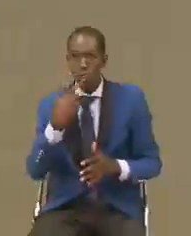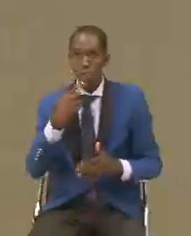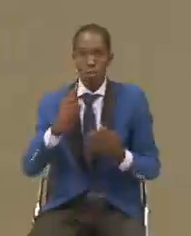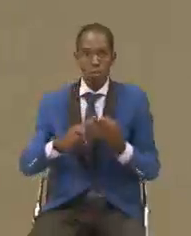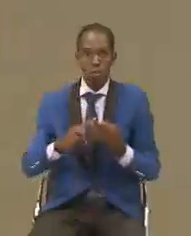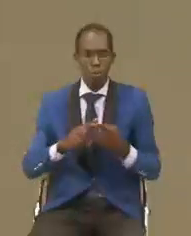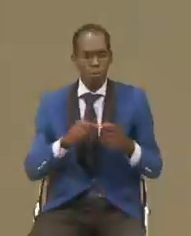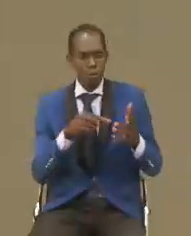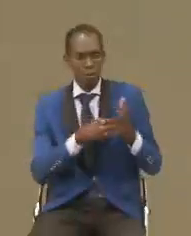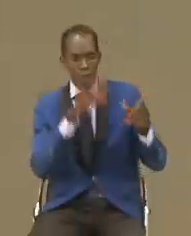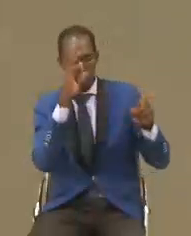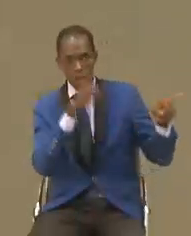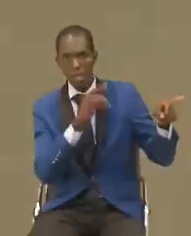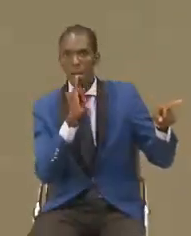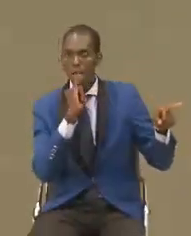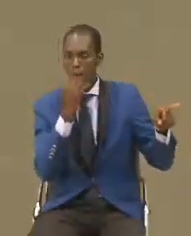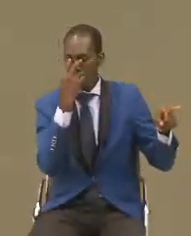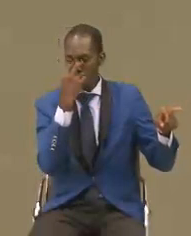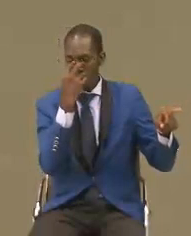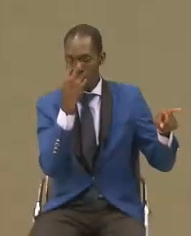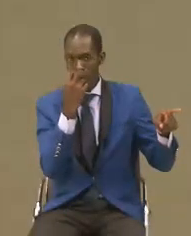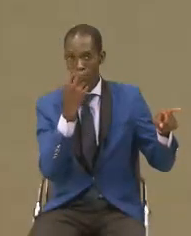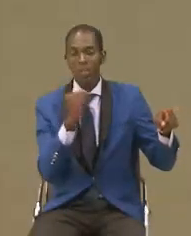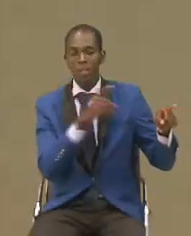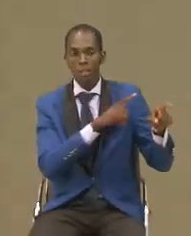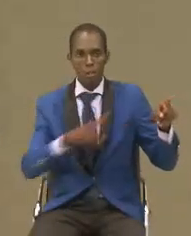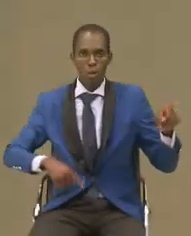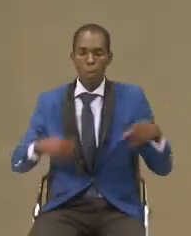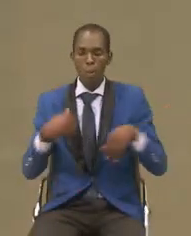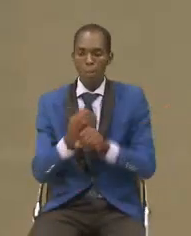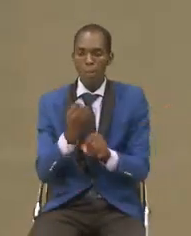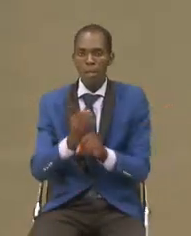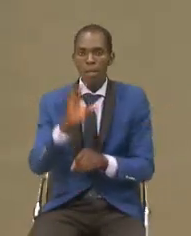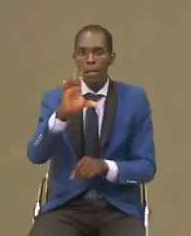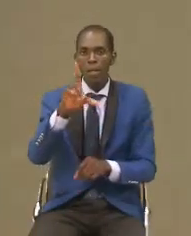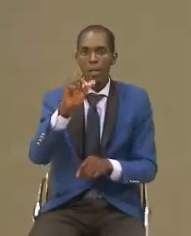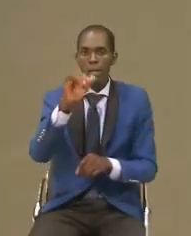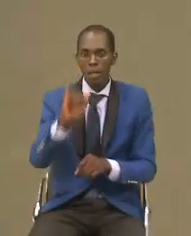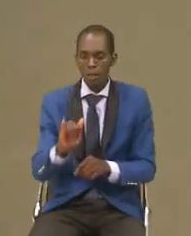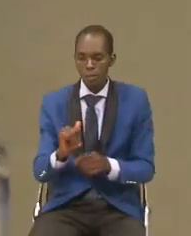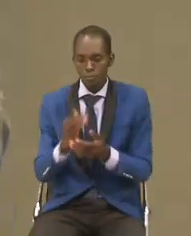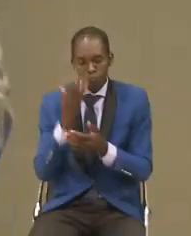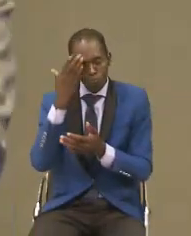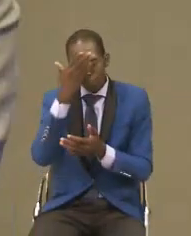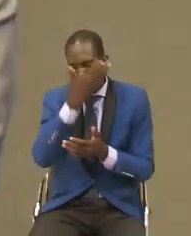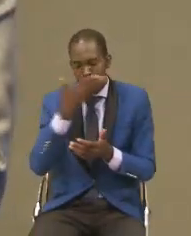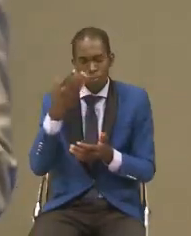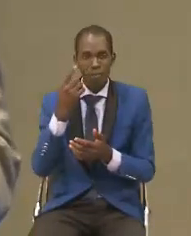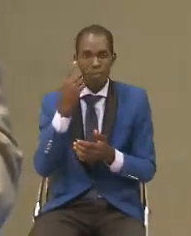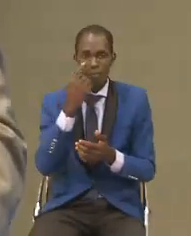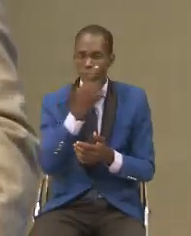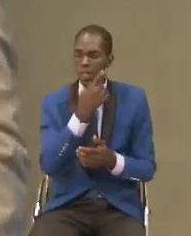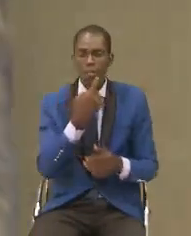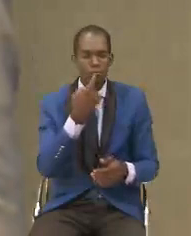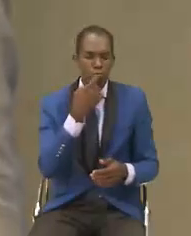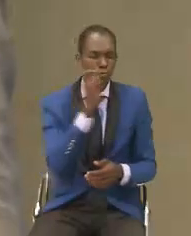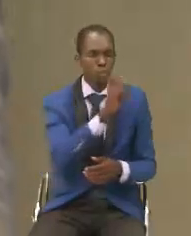that jesus spoke to this ma look at this man it's blind and then the lord made clay and even closed